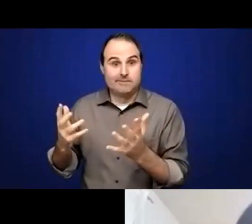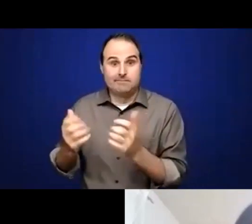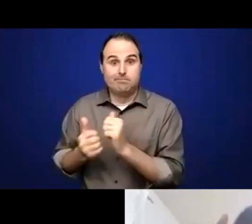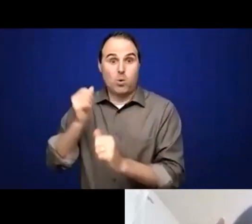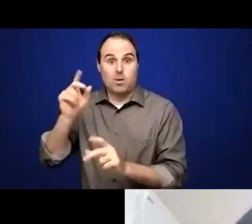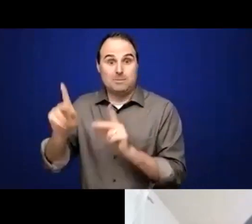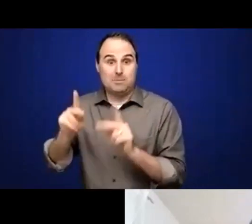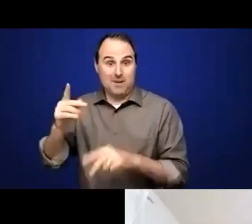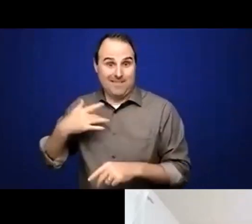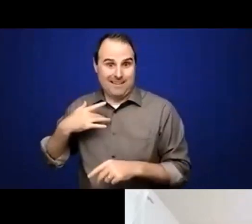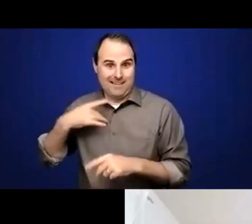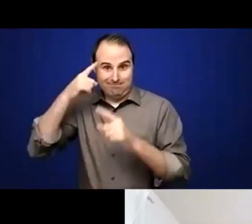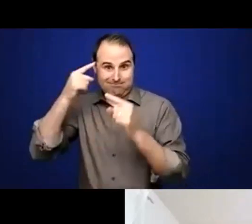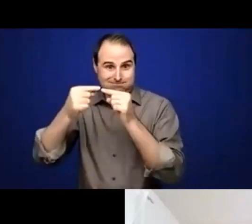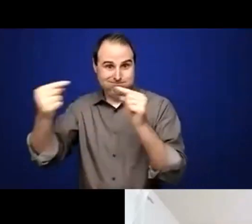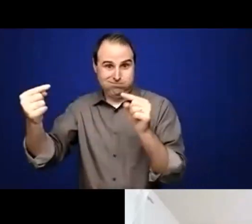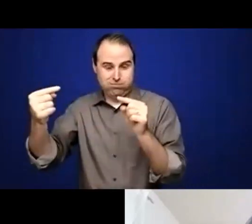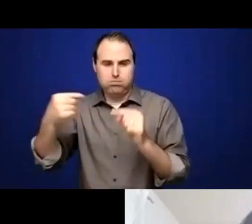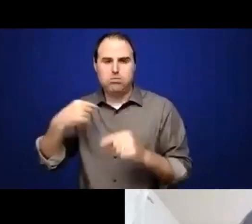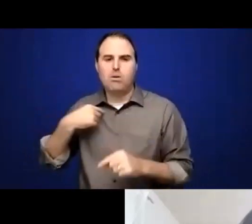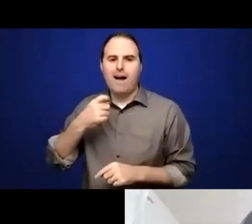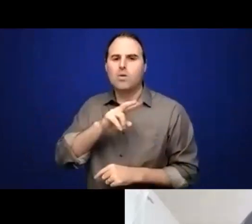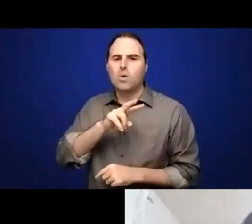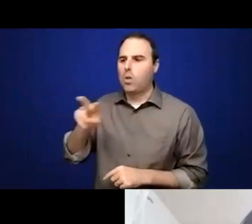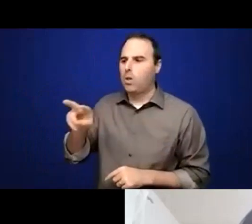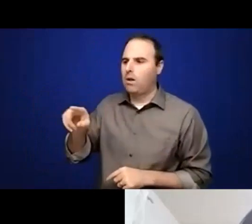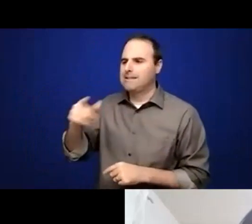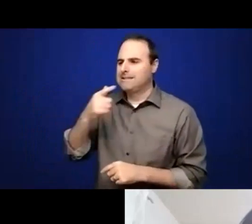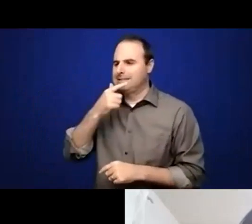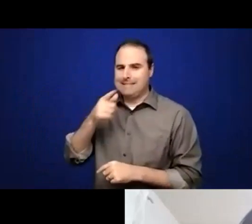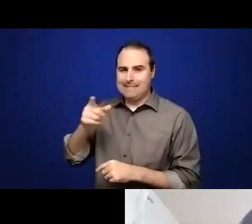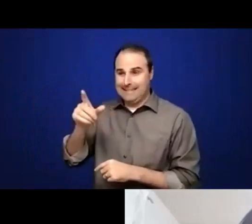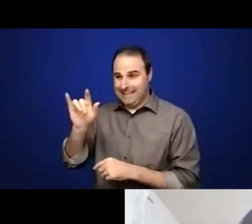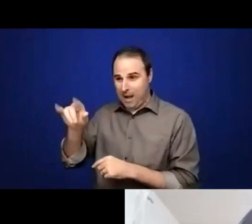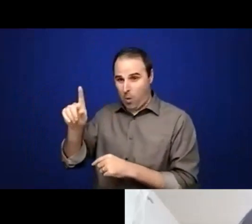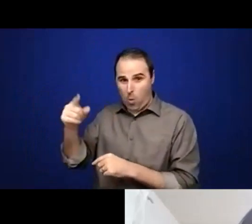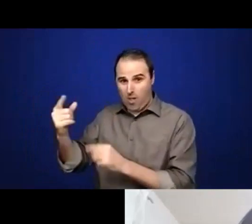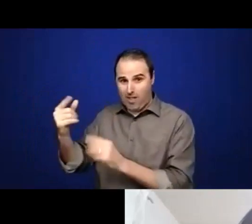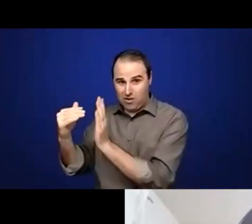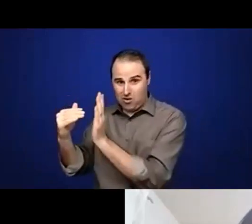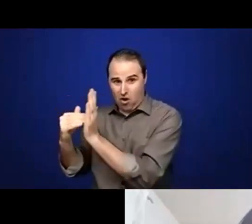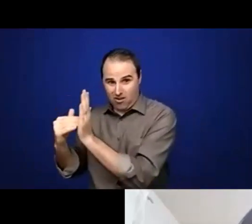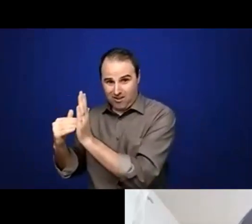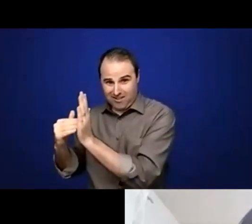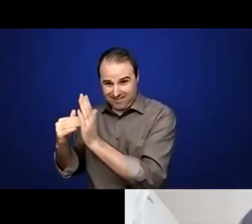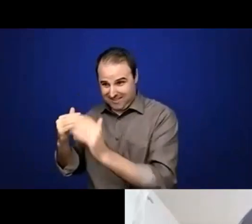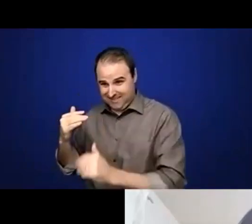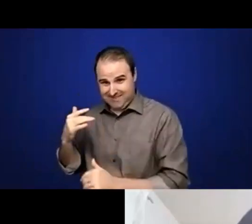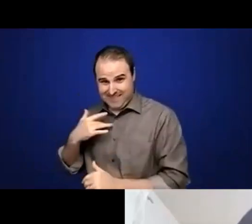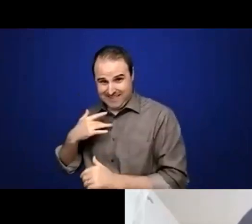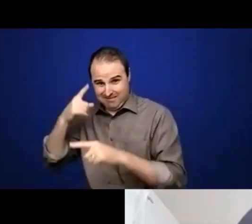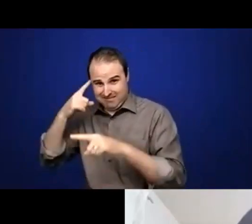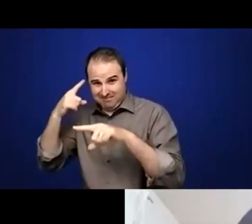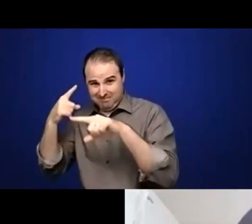this the opinion of clinicians, and this is only the very typical opinions of PLEX,